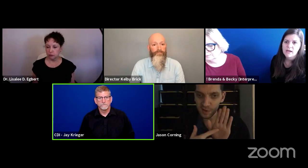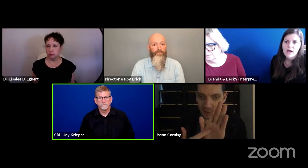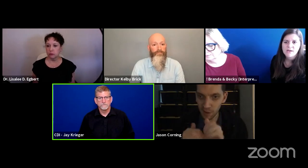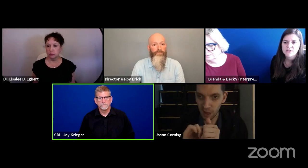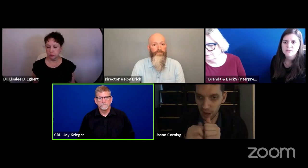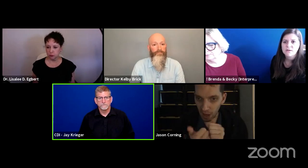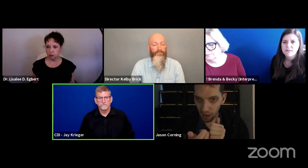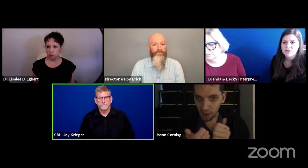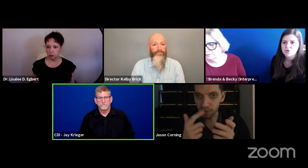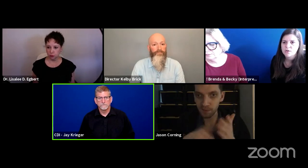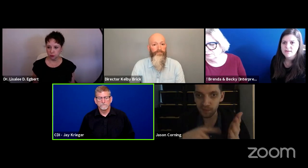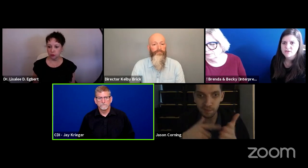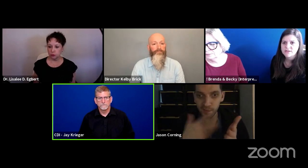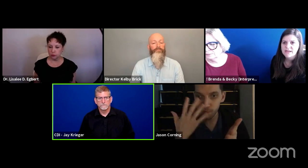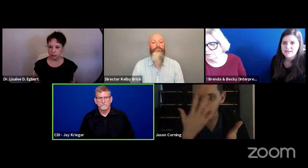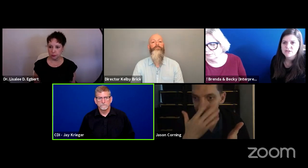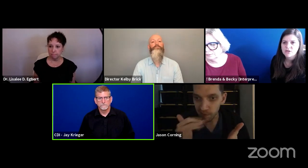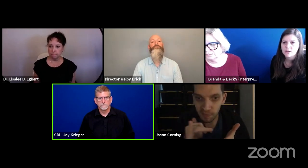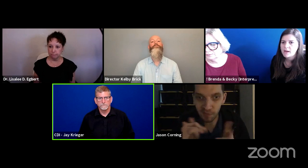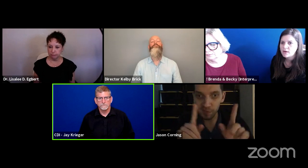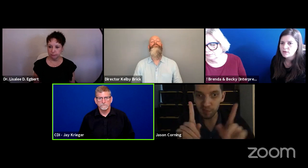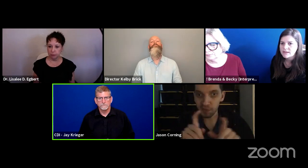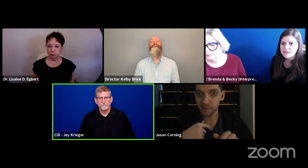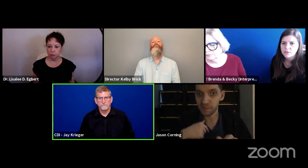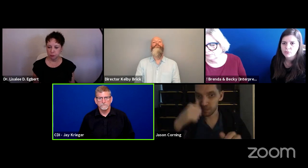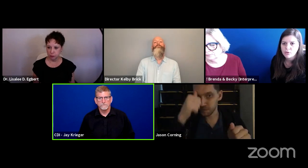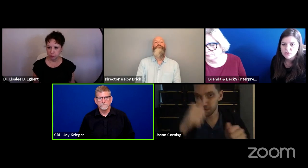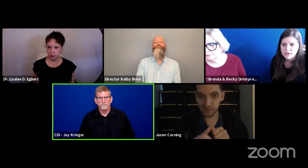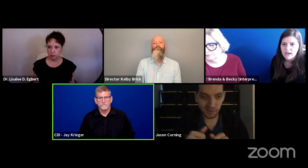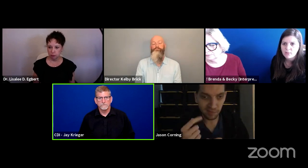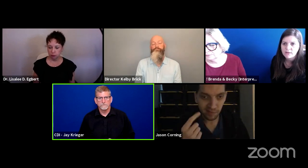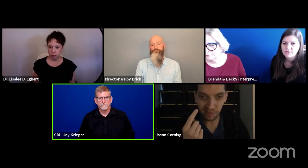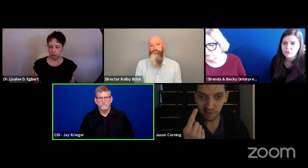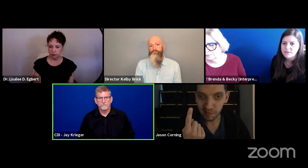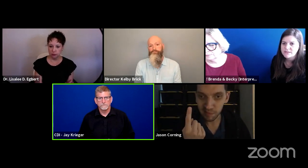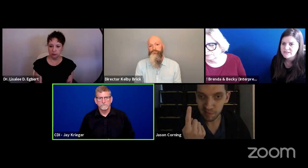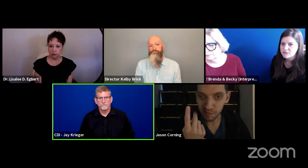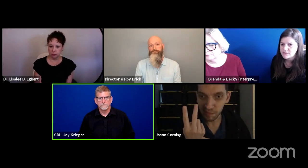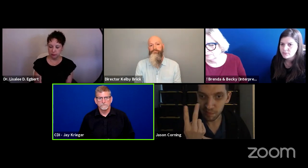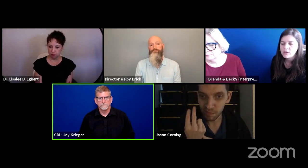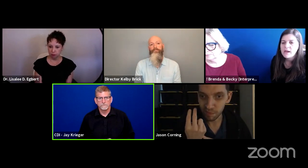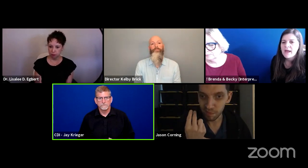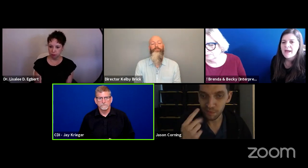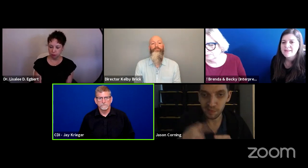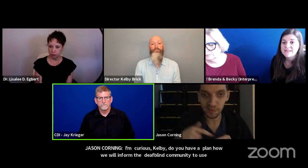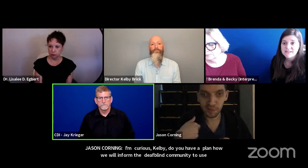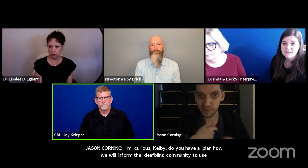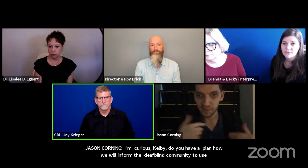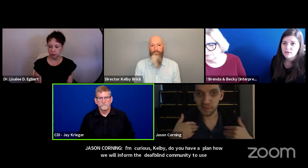I just want to make sure there's a hands-on model, hands on approach in how we inform and teach people, and the testing for it.